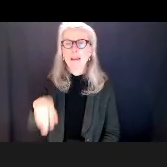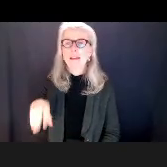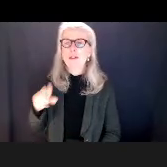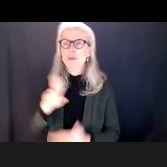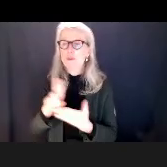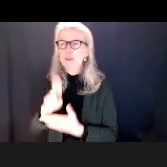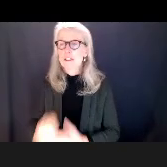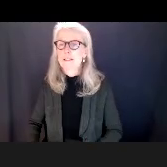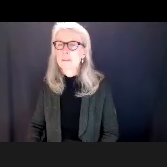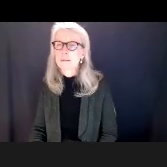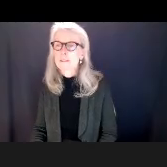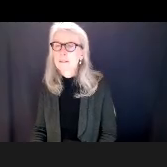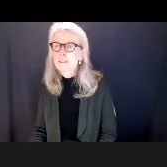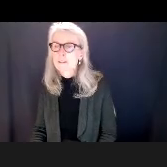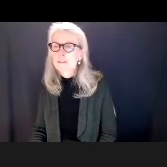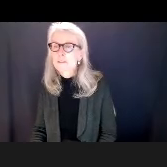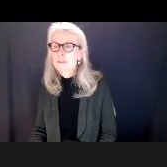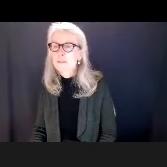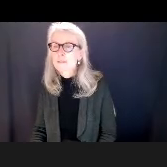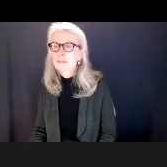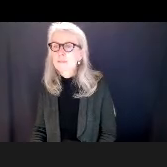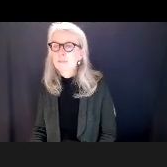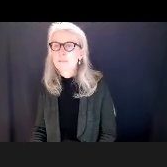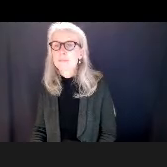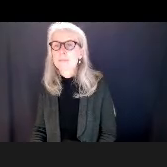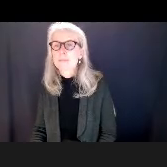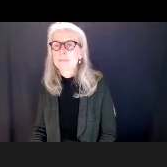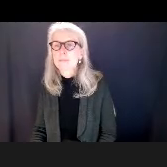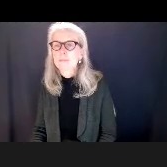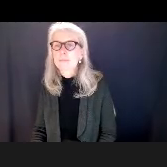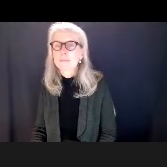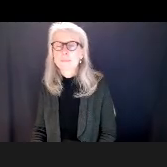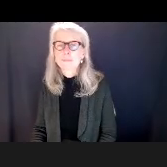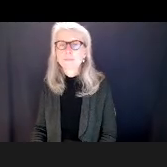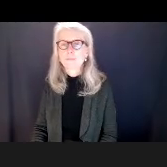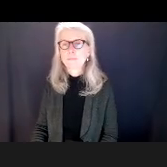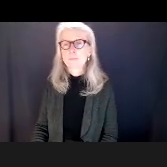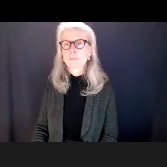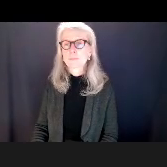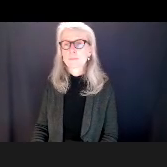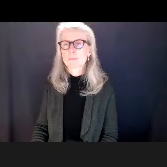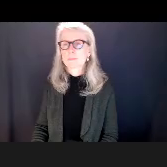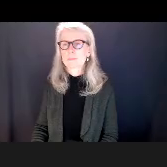Just checking the chat to make sure I'm not going too fast. Okay.